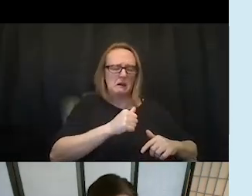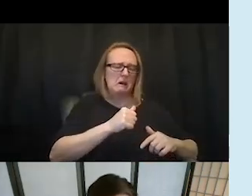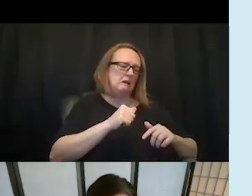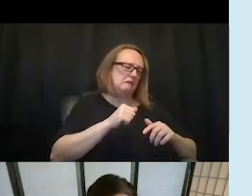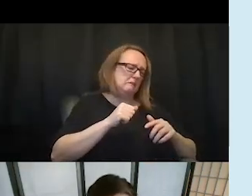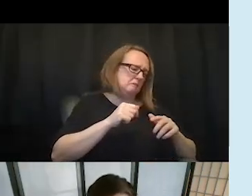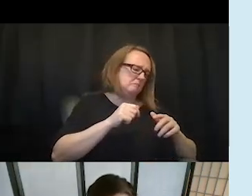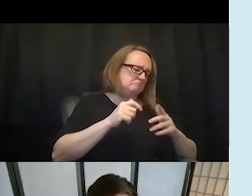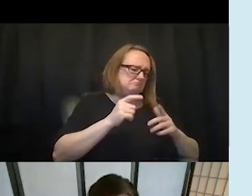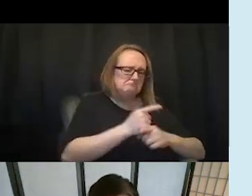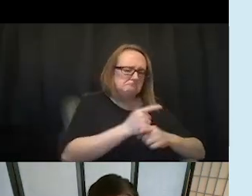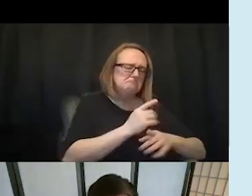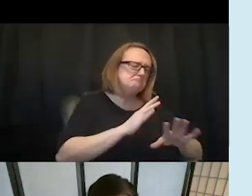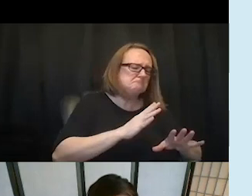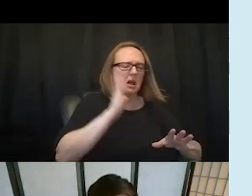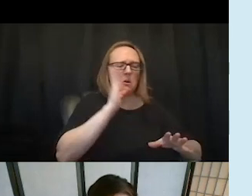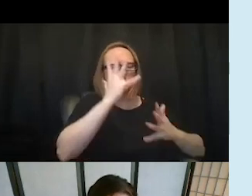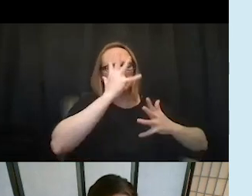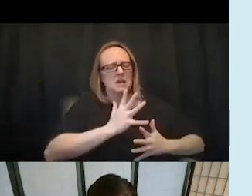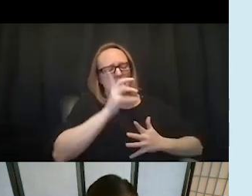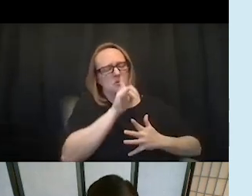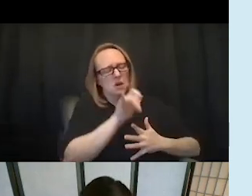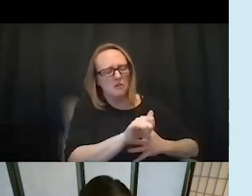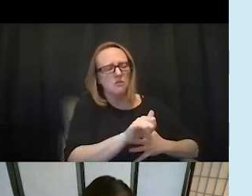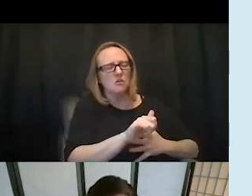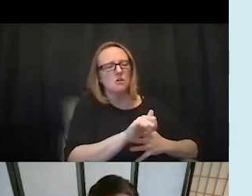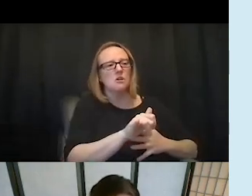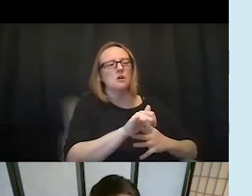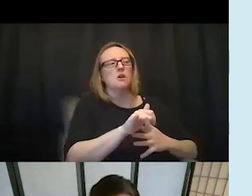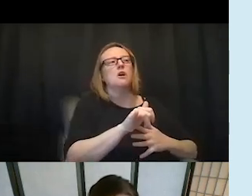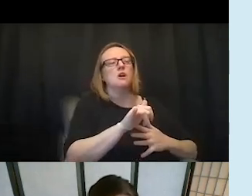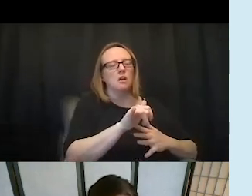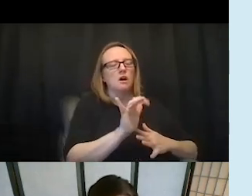right, that I remember that- that's, that's not how it works and that